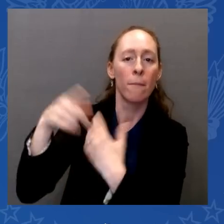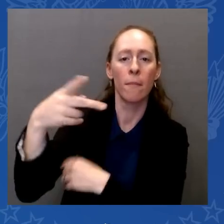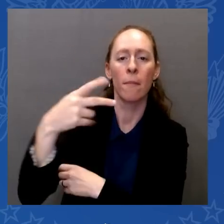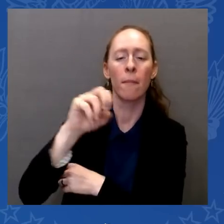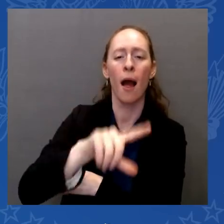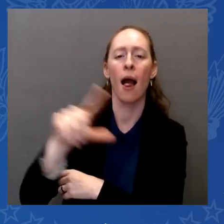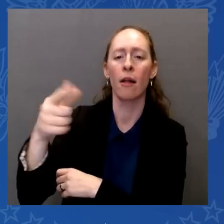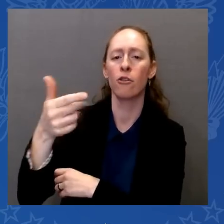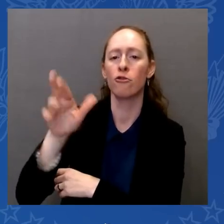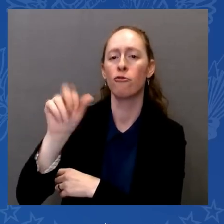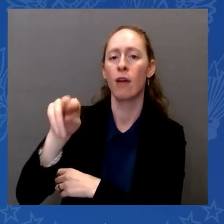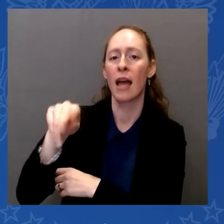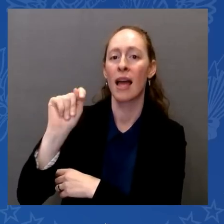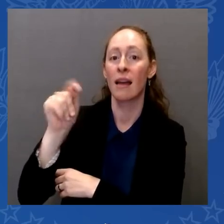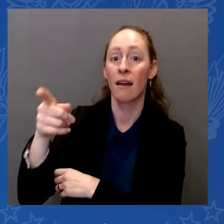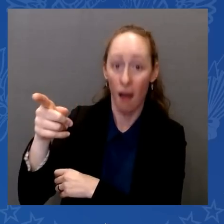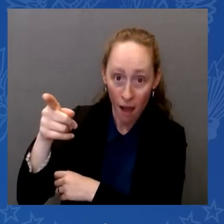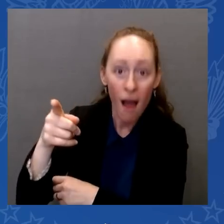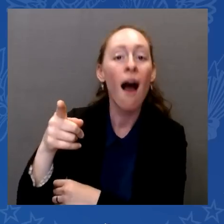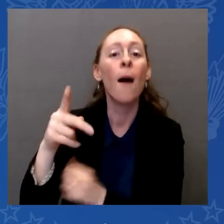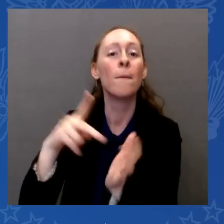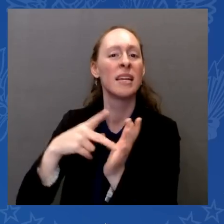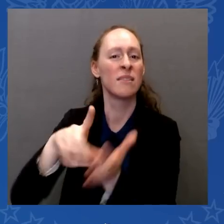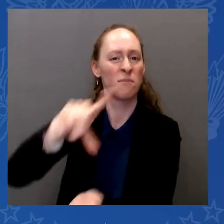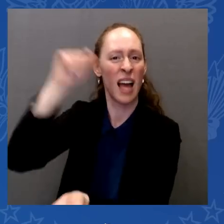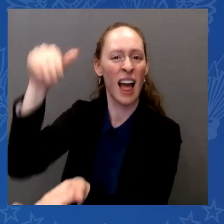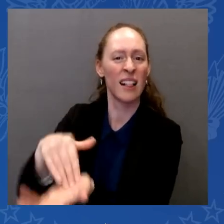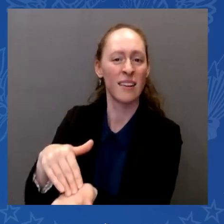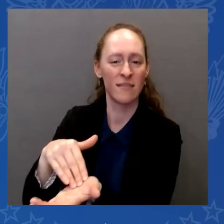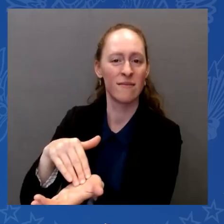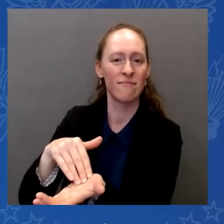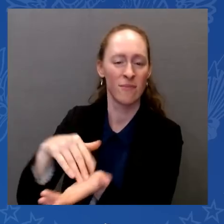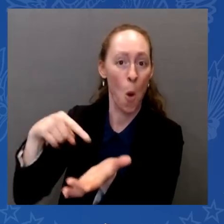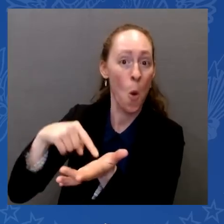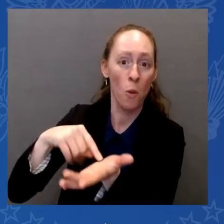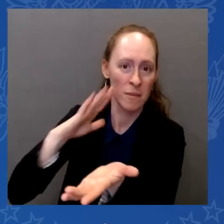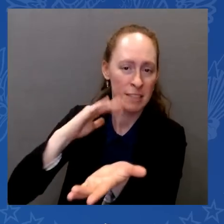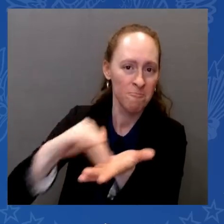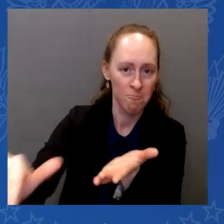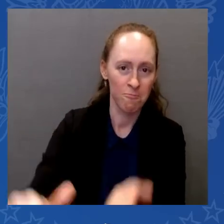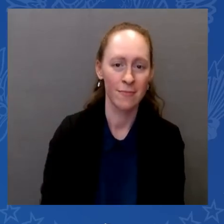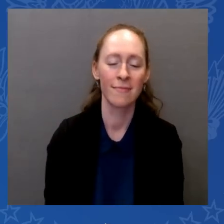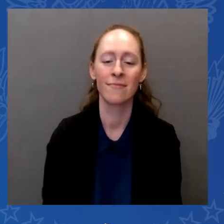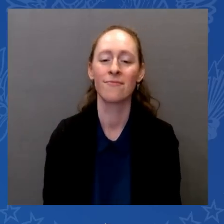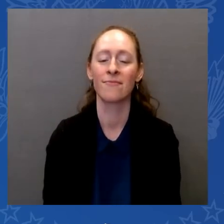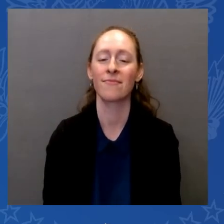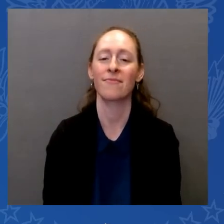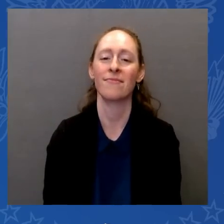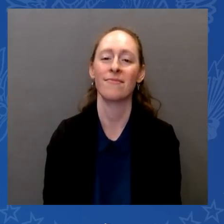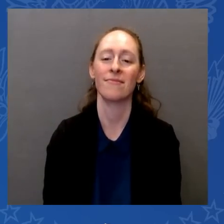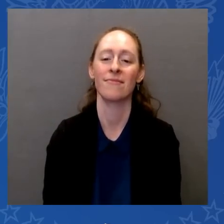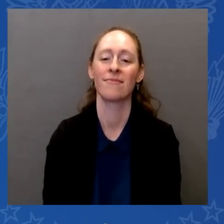In total, more than 40 million Americans can stand to benefit from this relief, and about 90 percent --